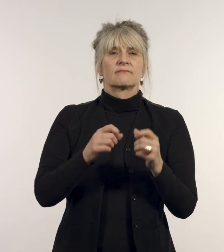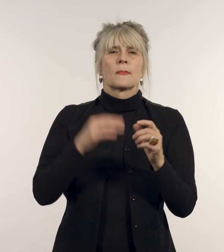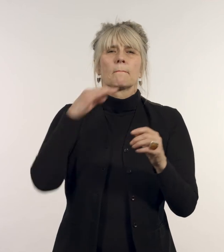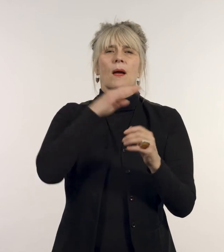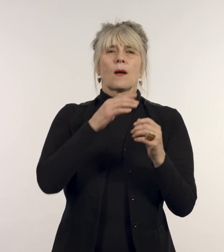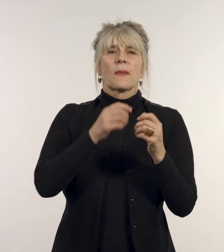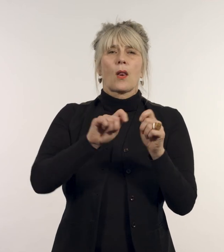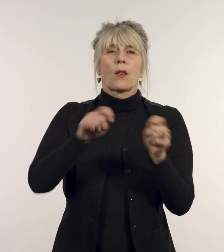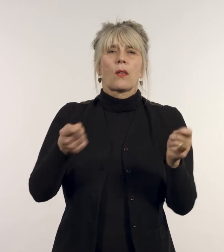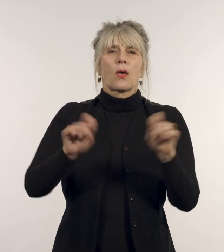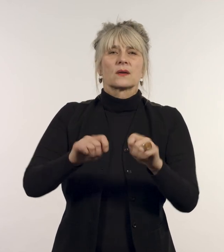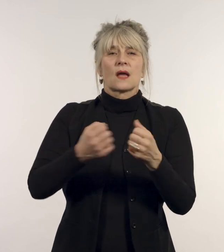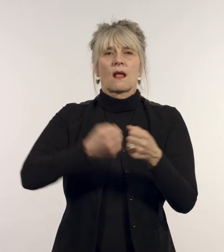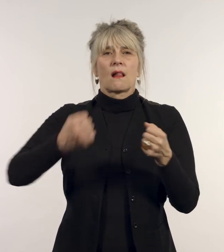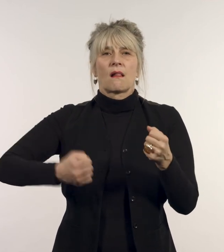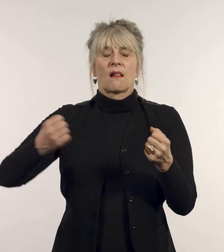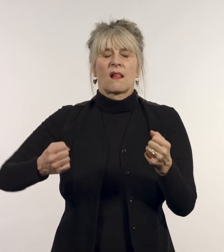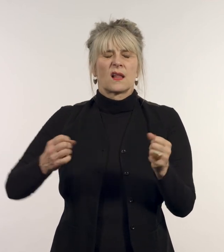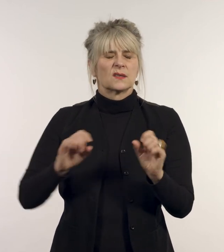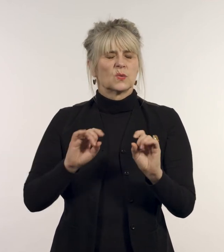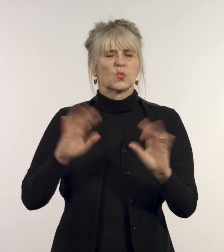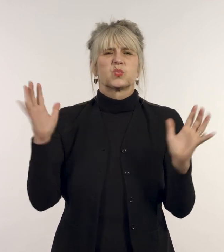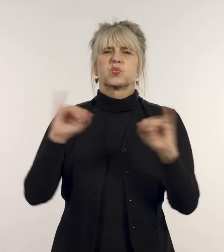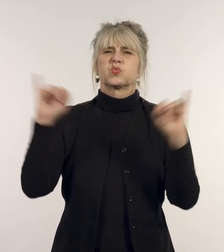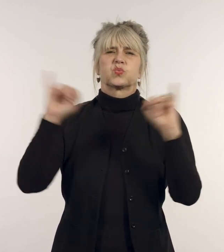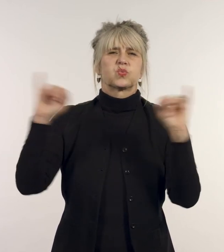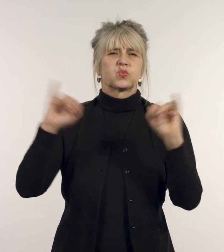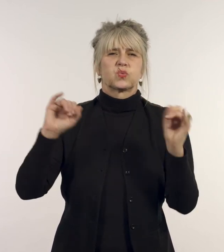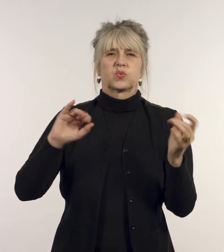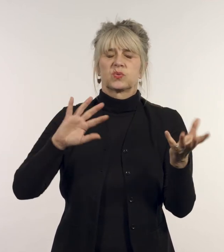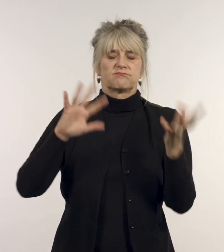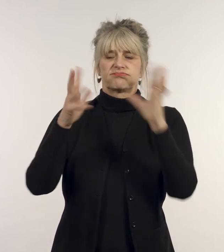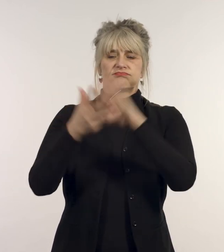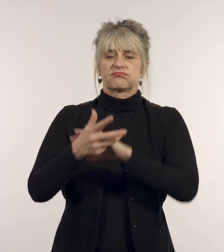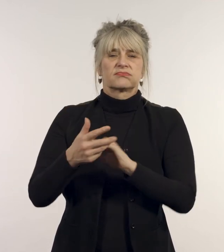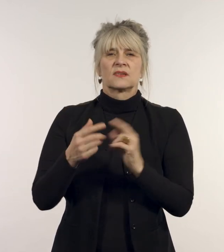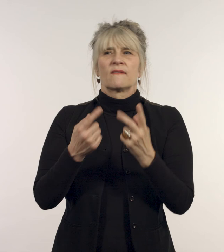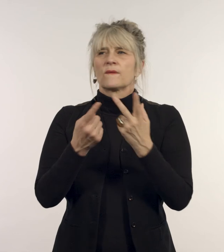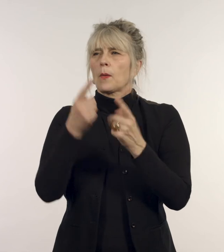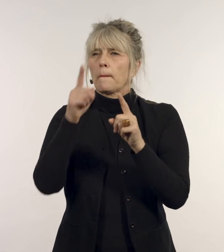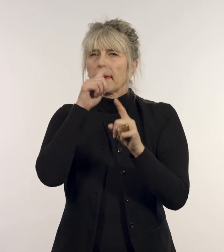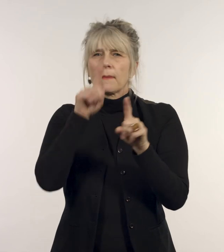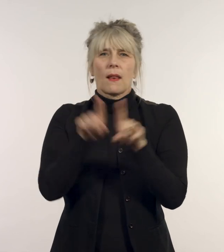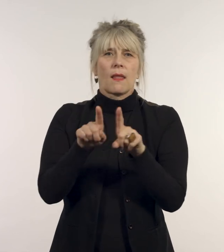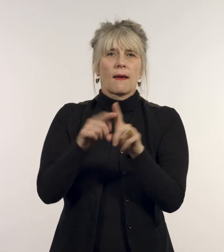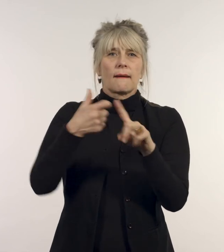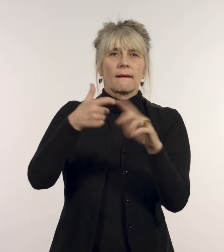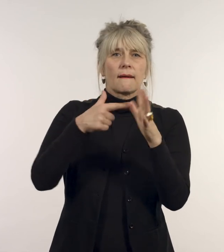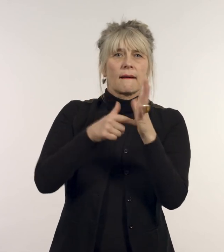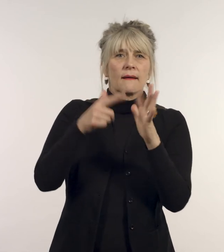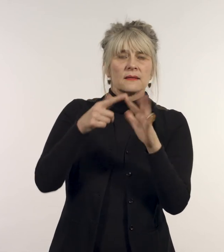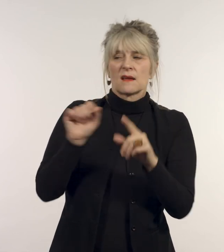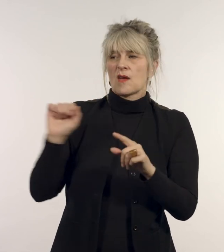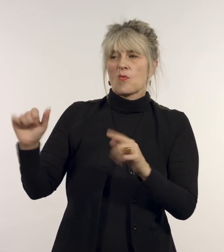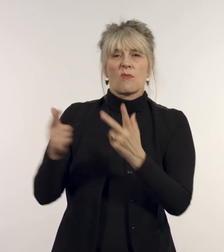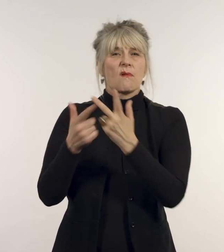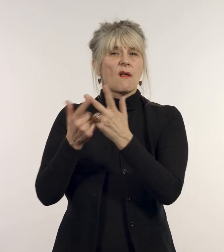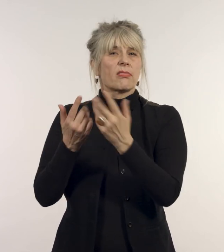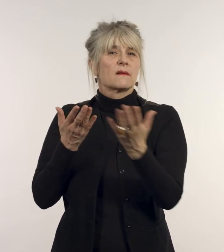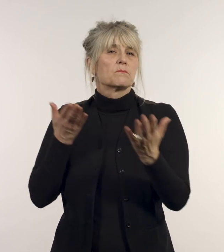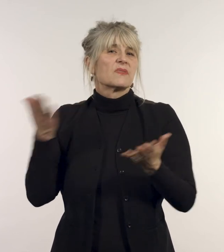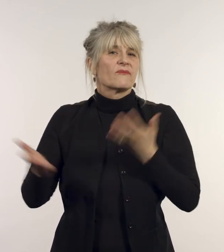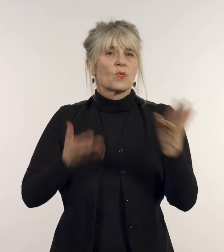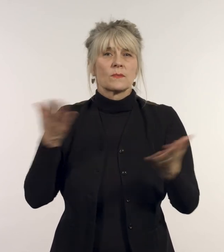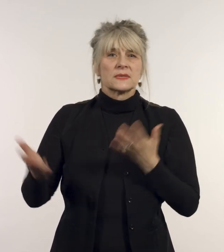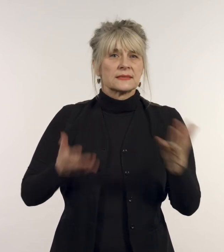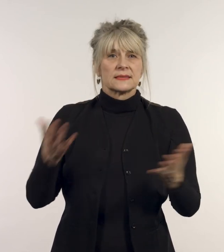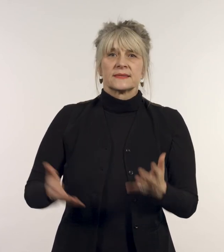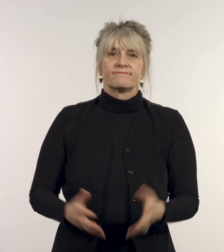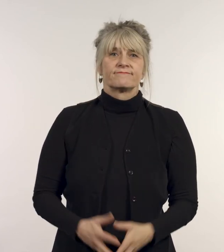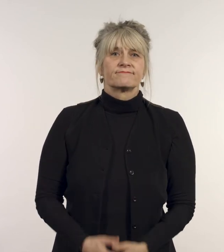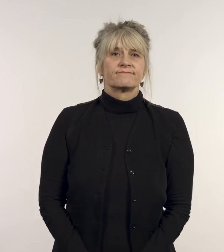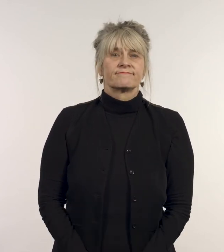The extended lockdown in Melbourne had devastating consequences for Kate and many of her fellow performers.